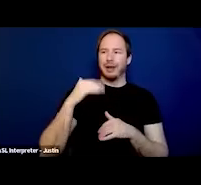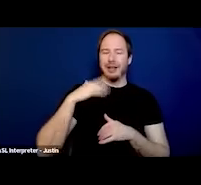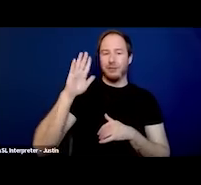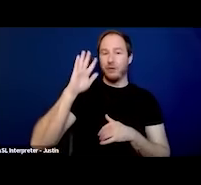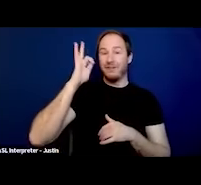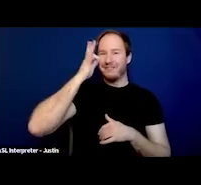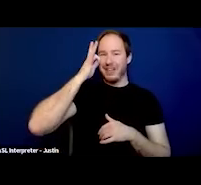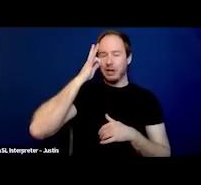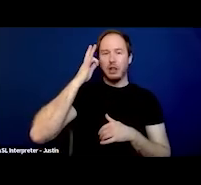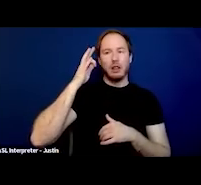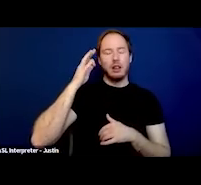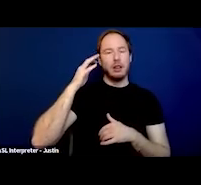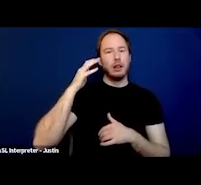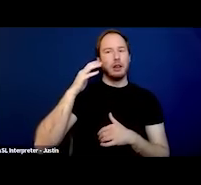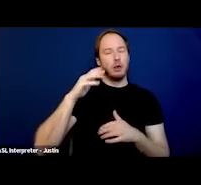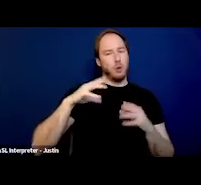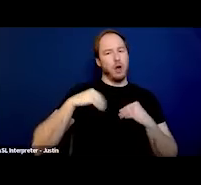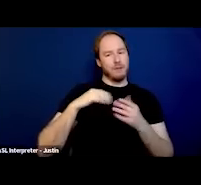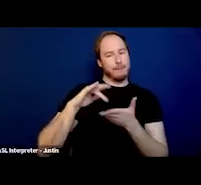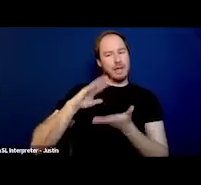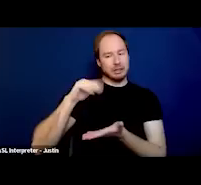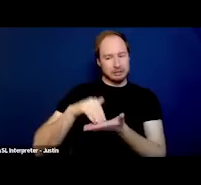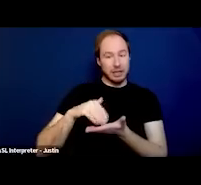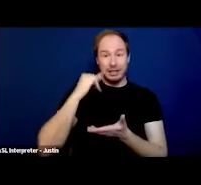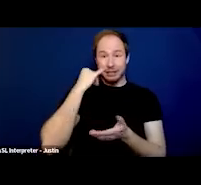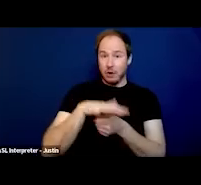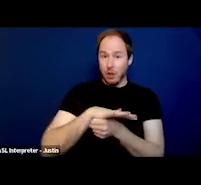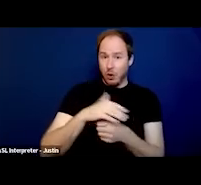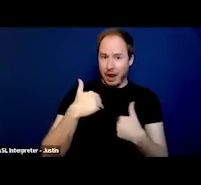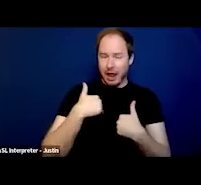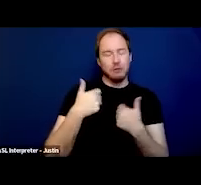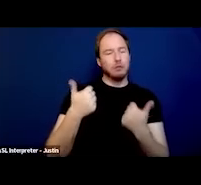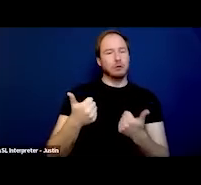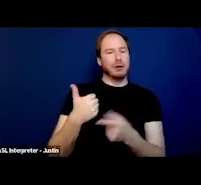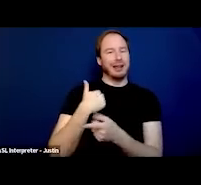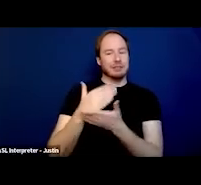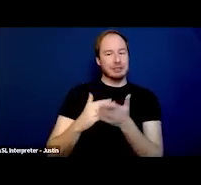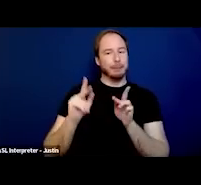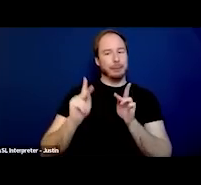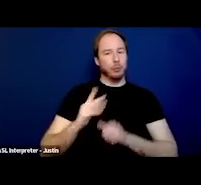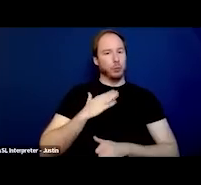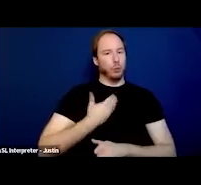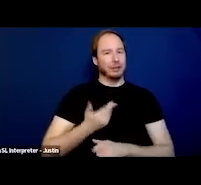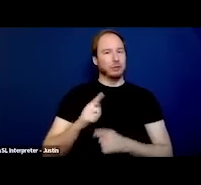if you do have one locally can be really helpful because they might have folks that can come out to assess individuals.